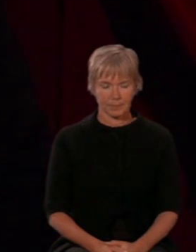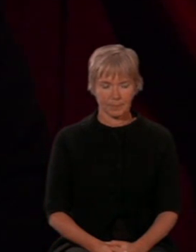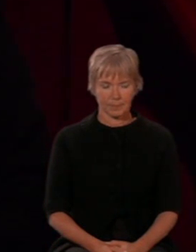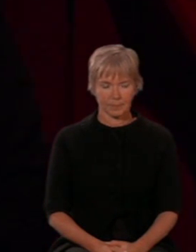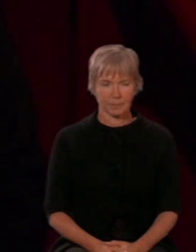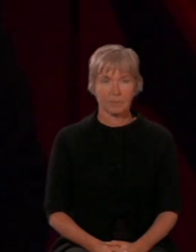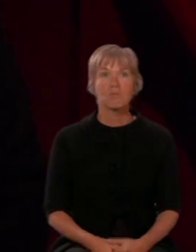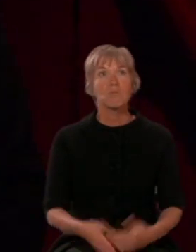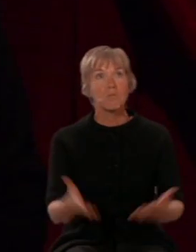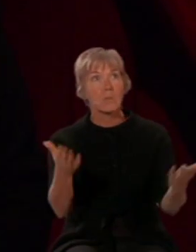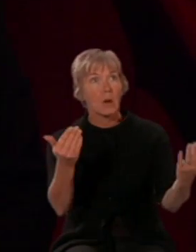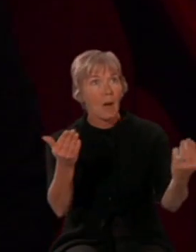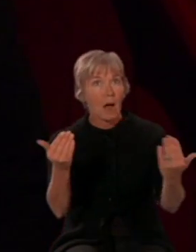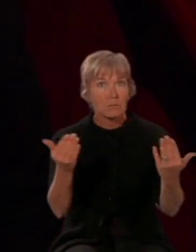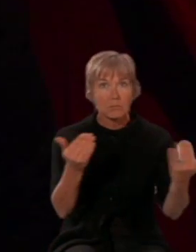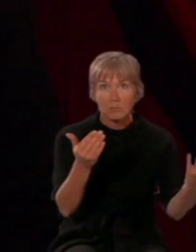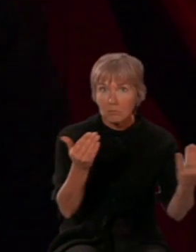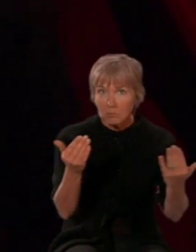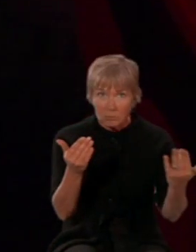Gather around for some stories.